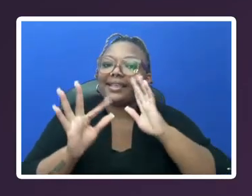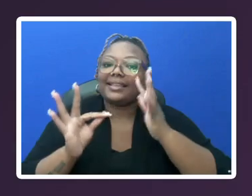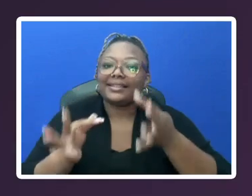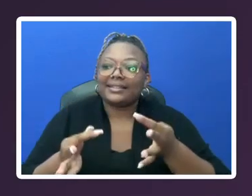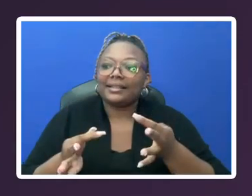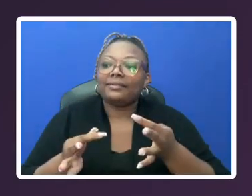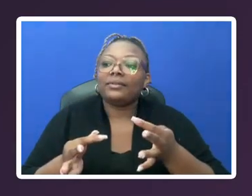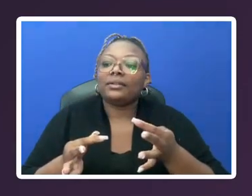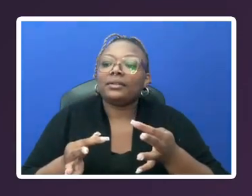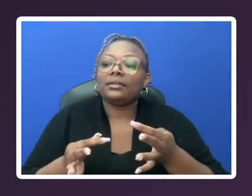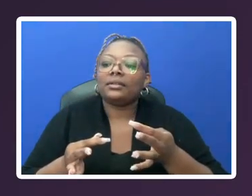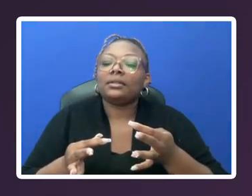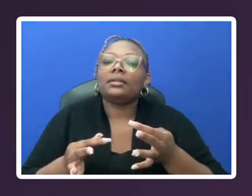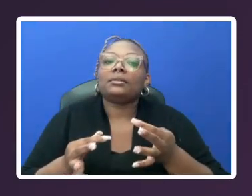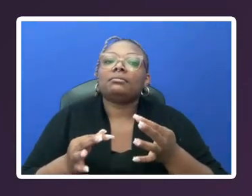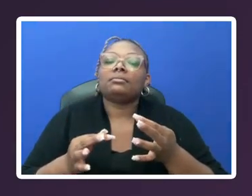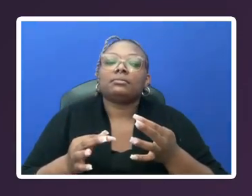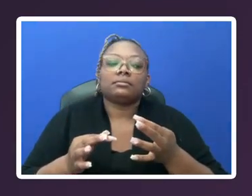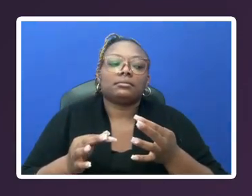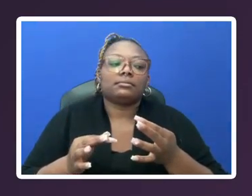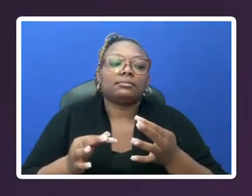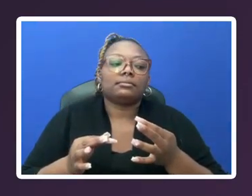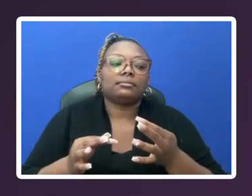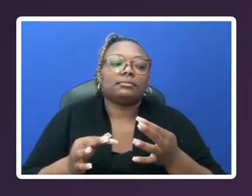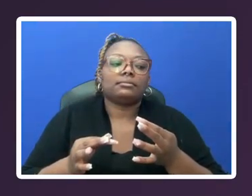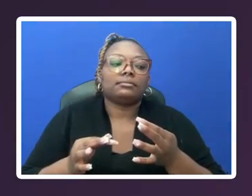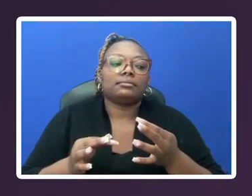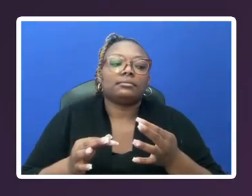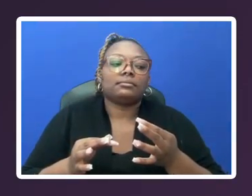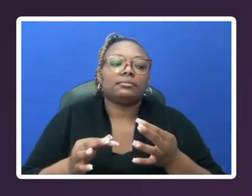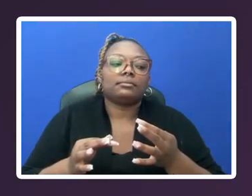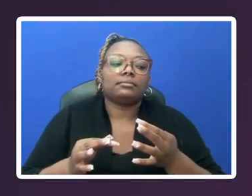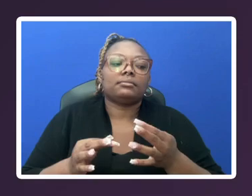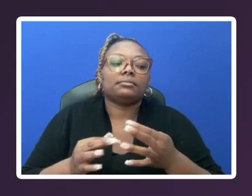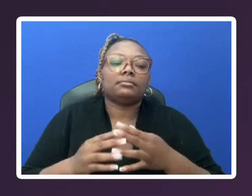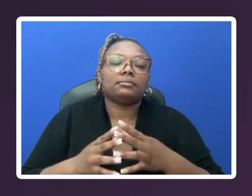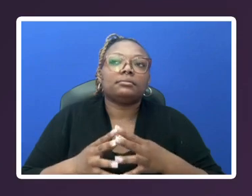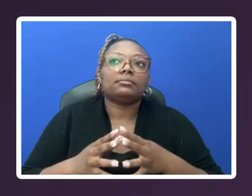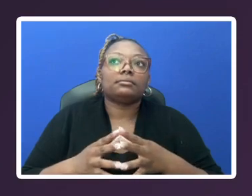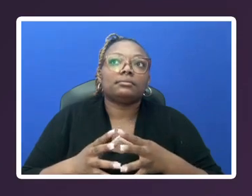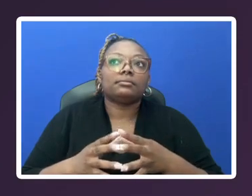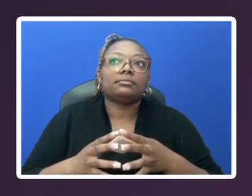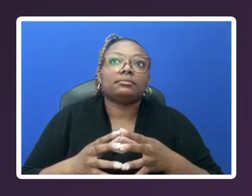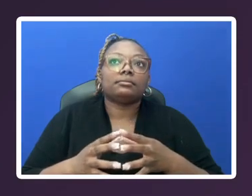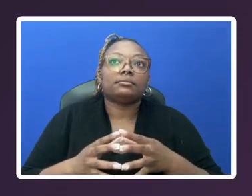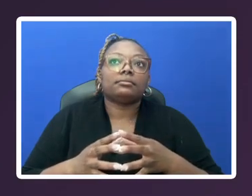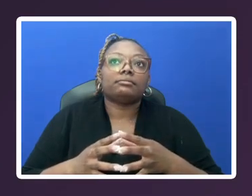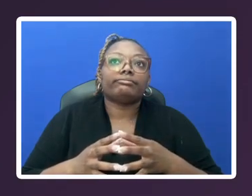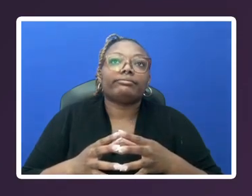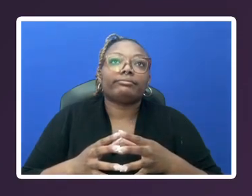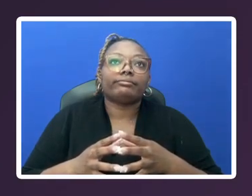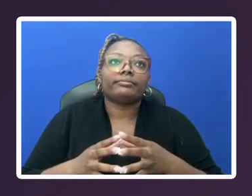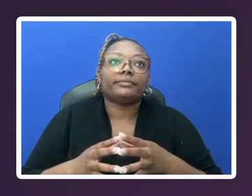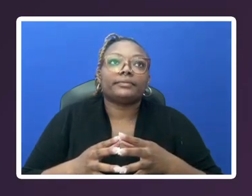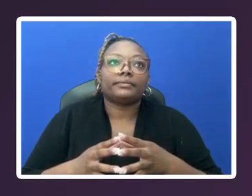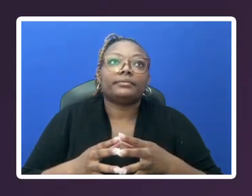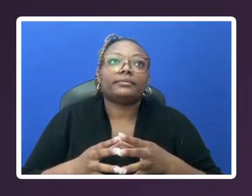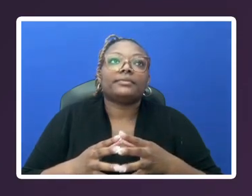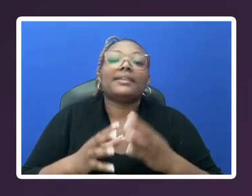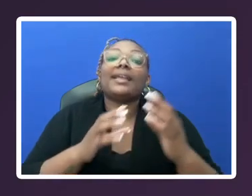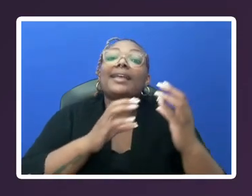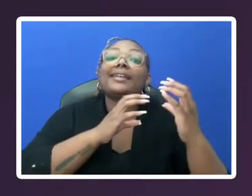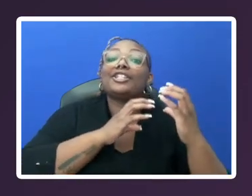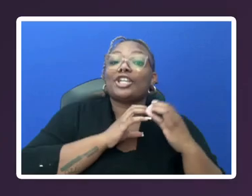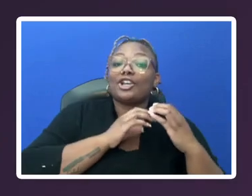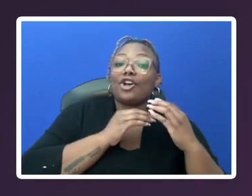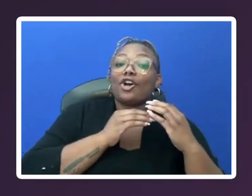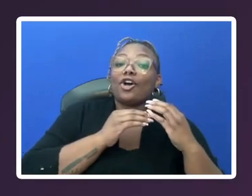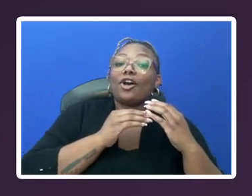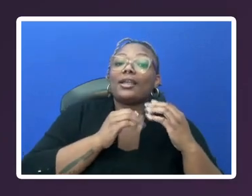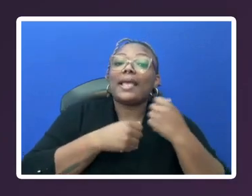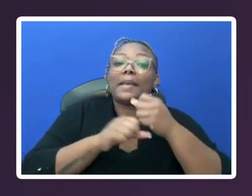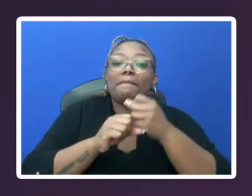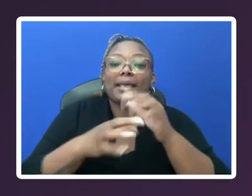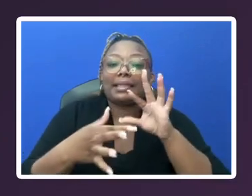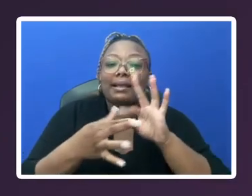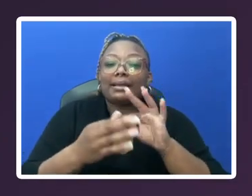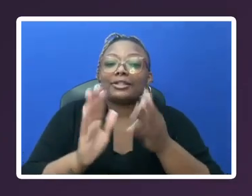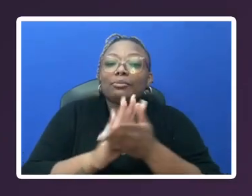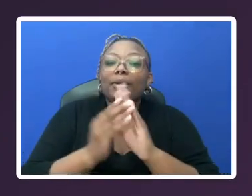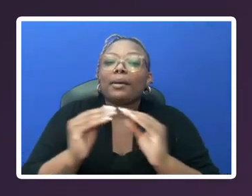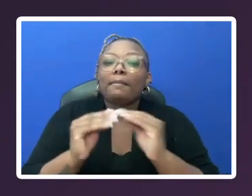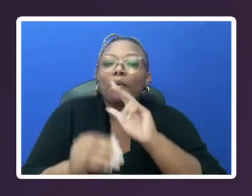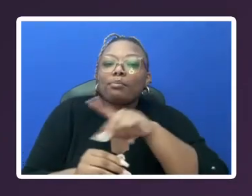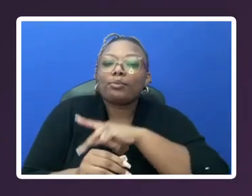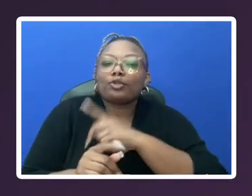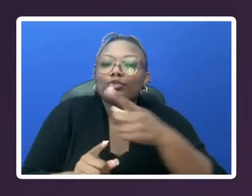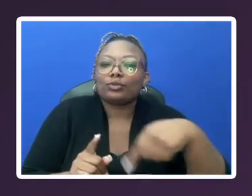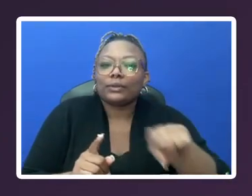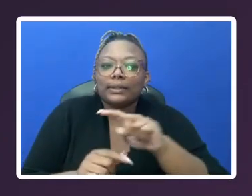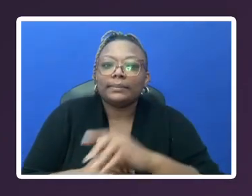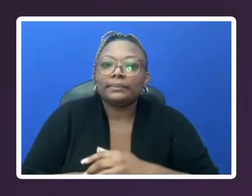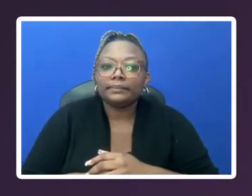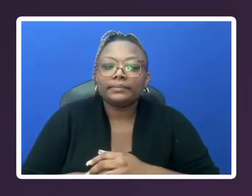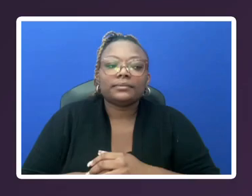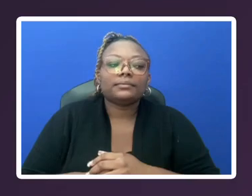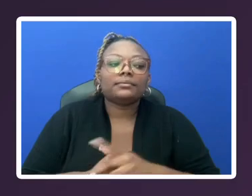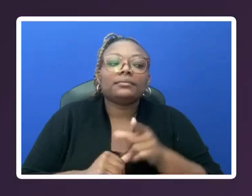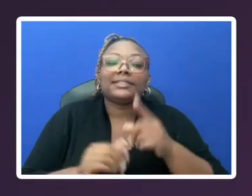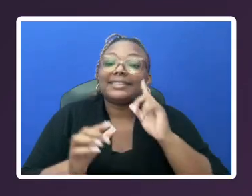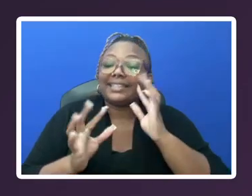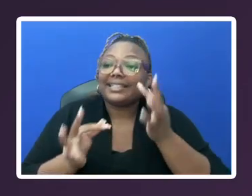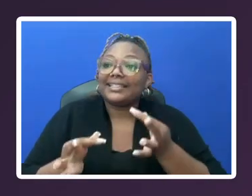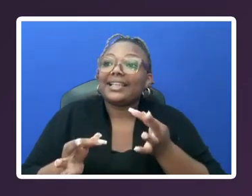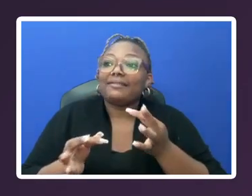take on and further that connection in making it personal. So this can definitely be adaptable